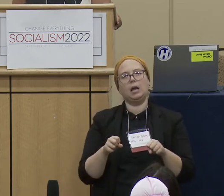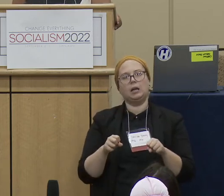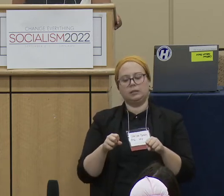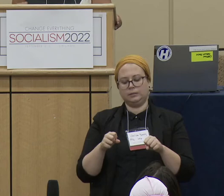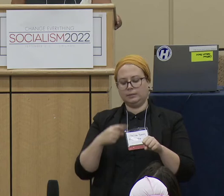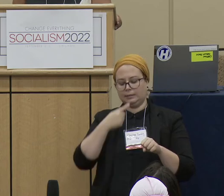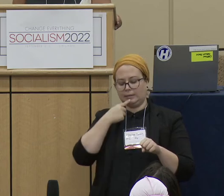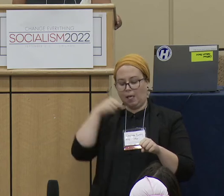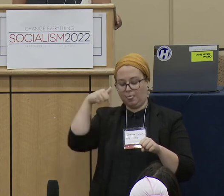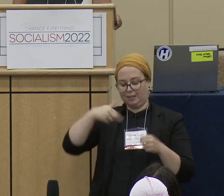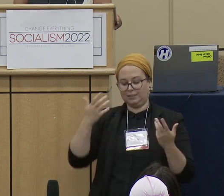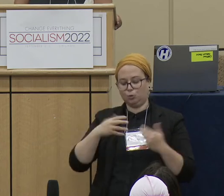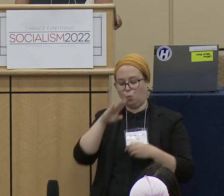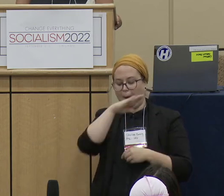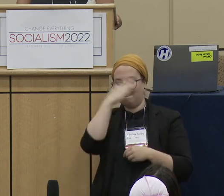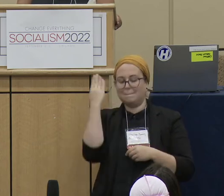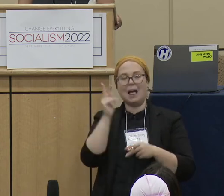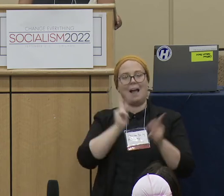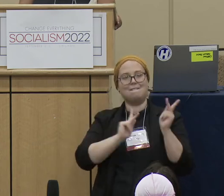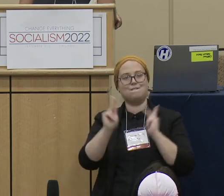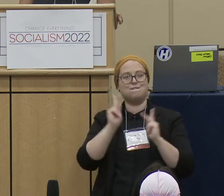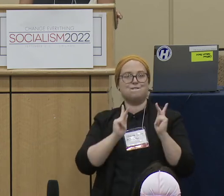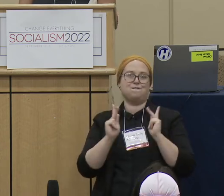can turn that on the subject at hand and say this is what Black